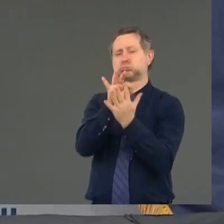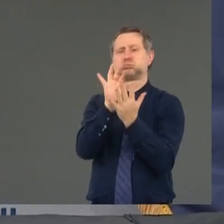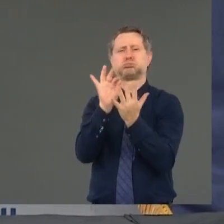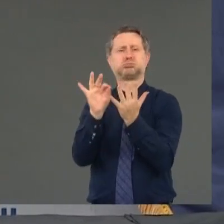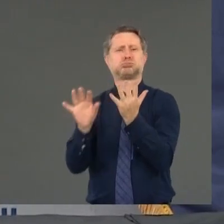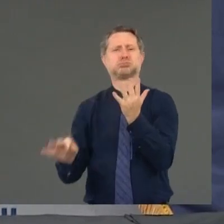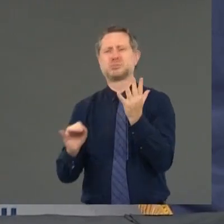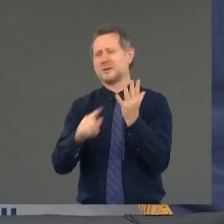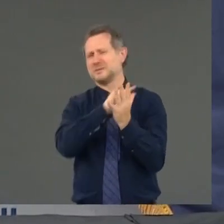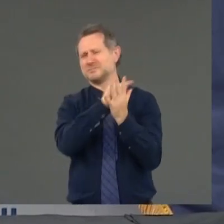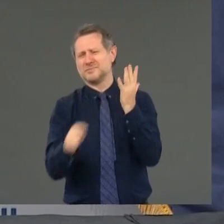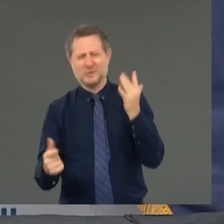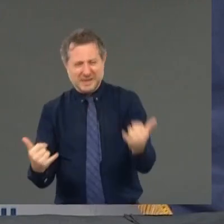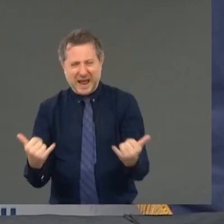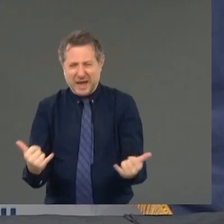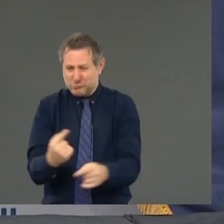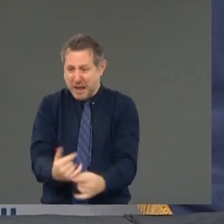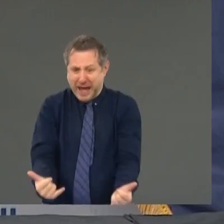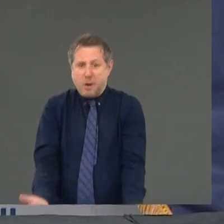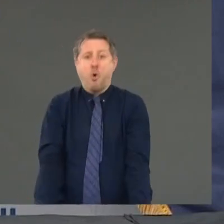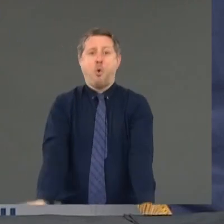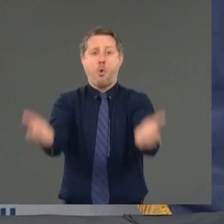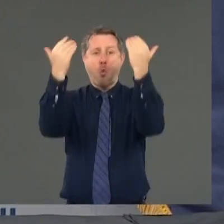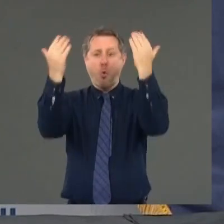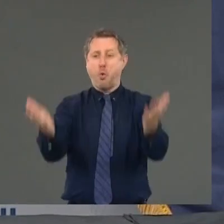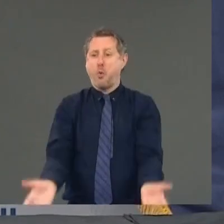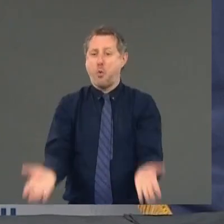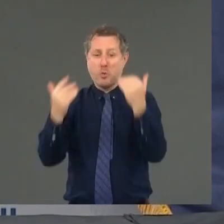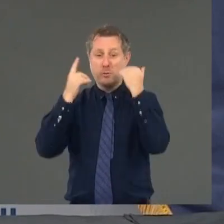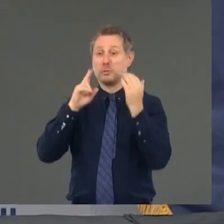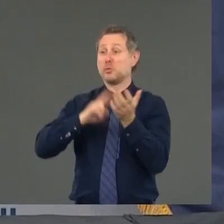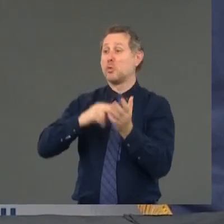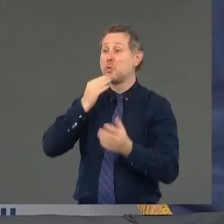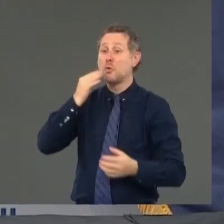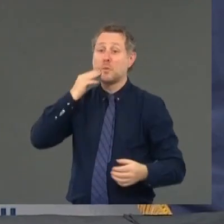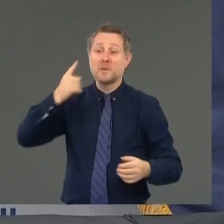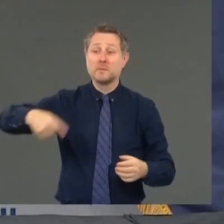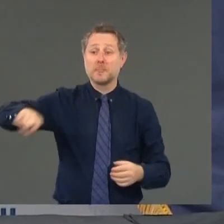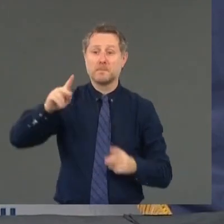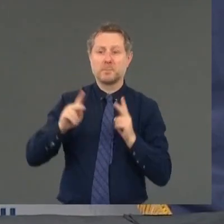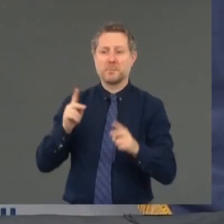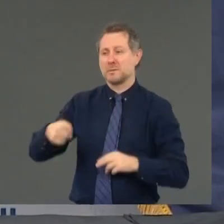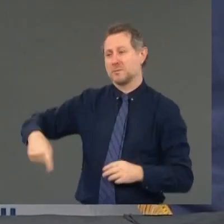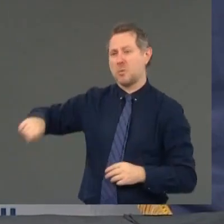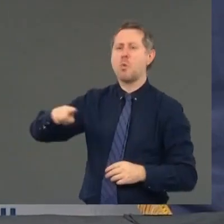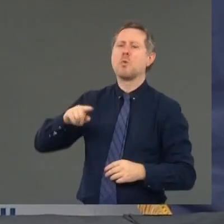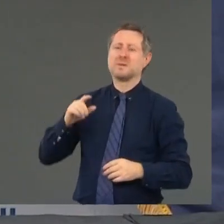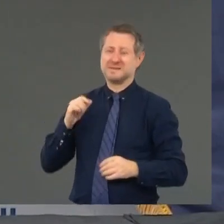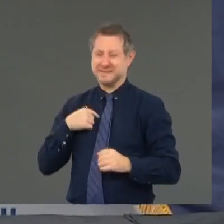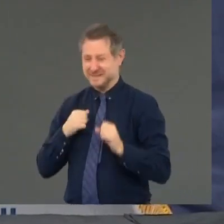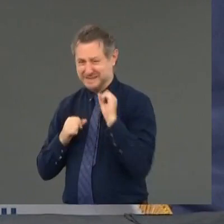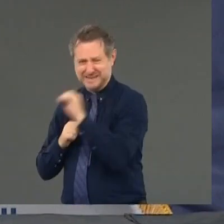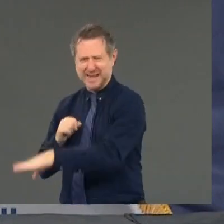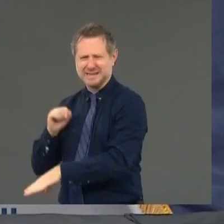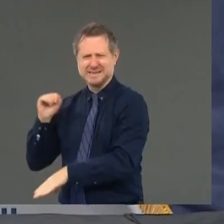GO TO A HOSPITAL, GET A TEST. SO THERE ARE NUMEROUS PLACES THAT YOU CAN GO GET A TEST RIGHT